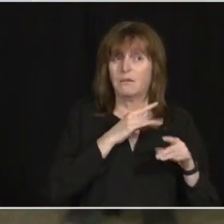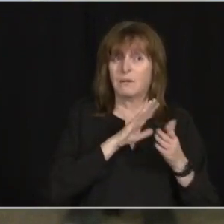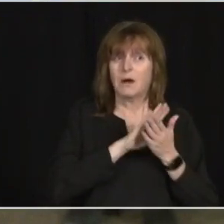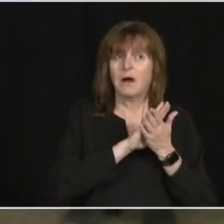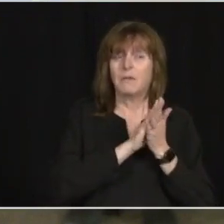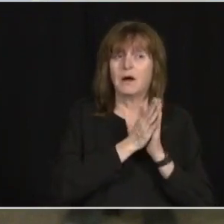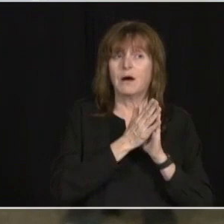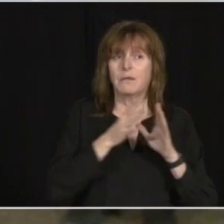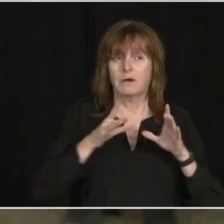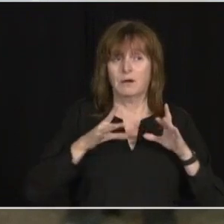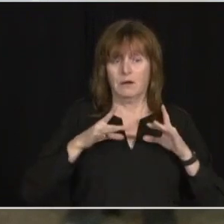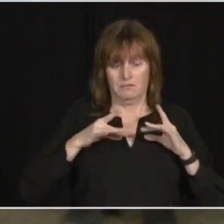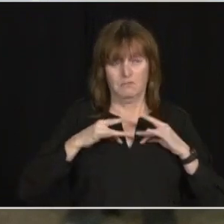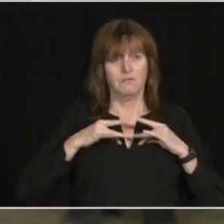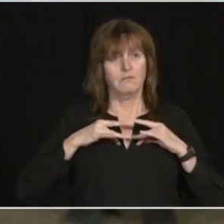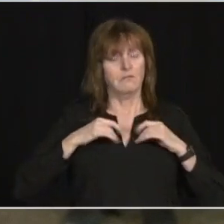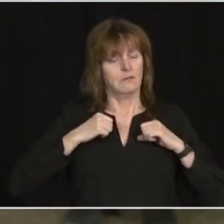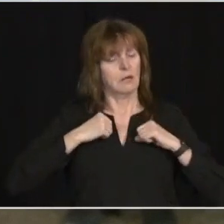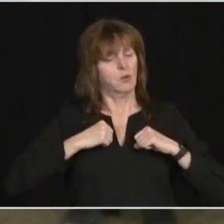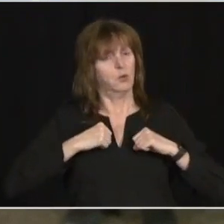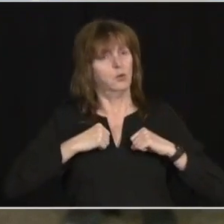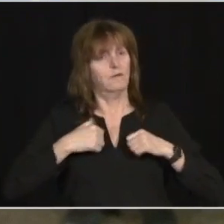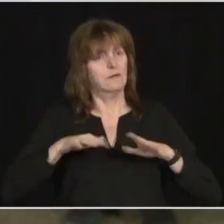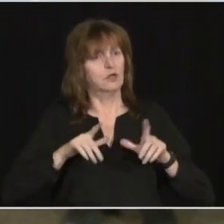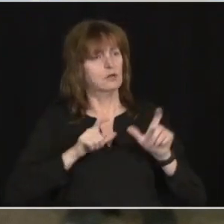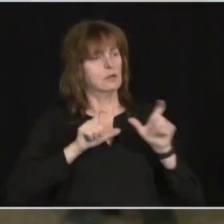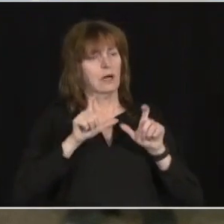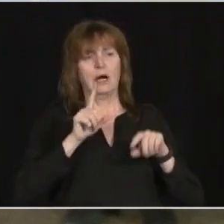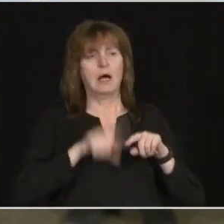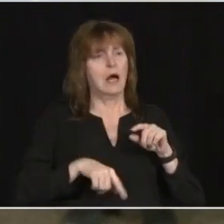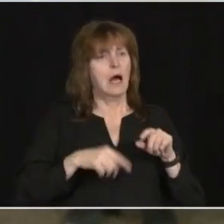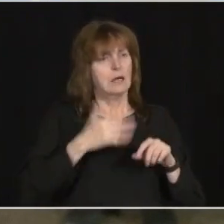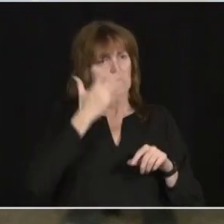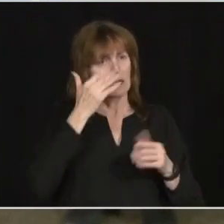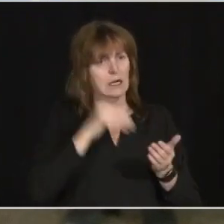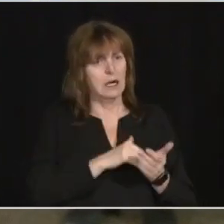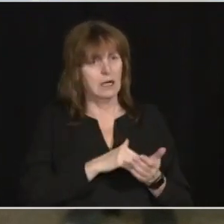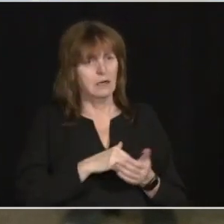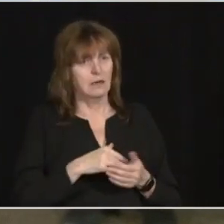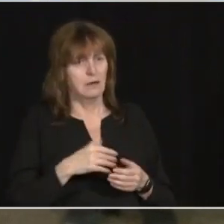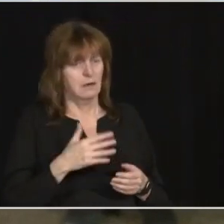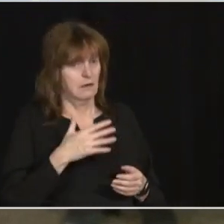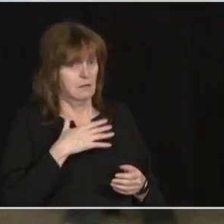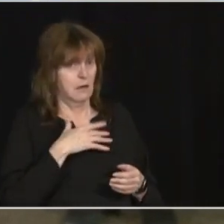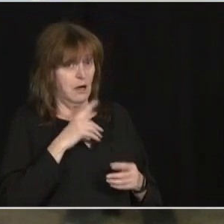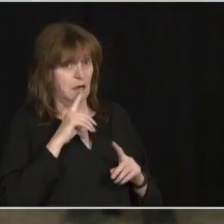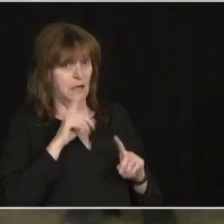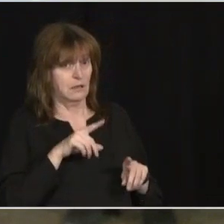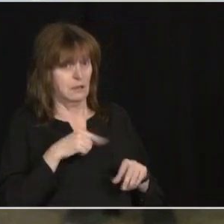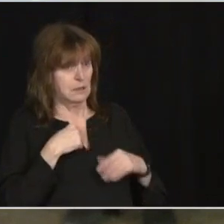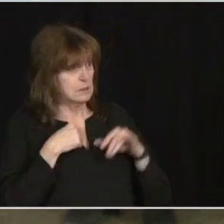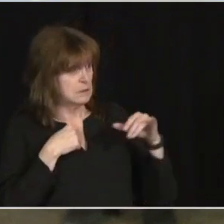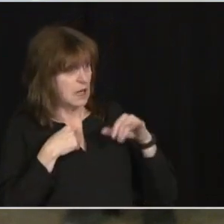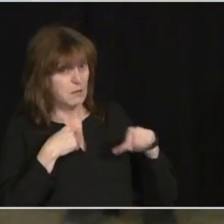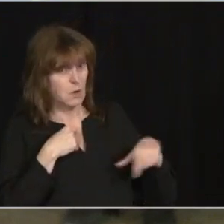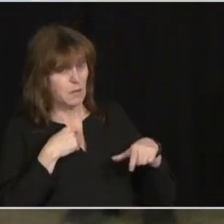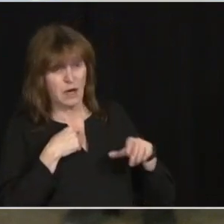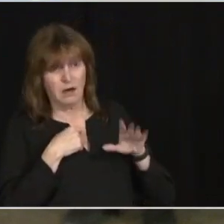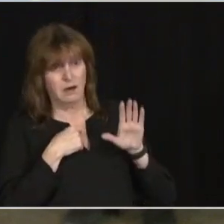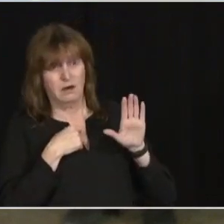question right off the hop. The answer is no, we aren't sending our kids back into harm's way until we get the